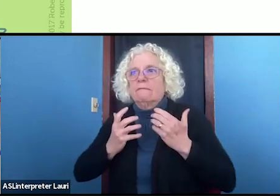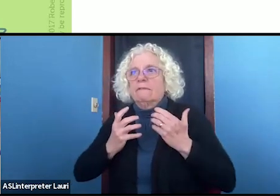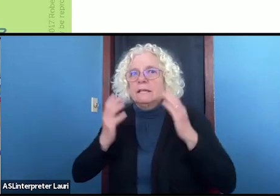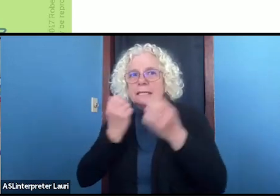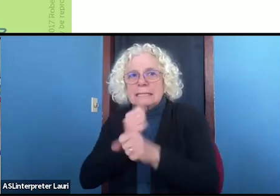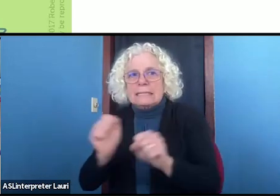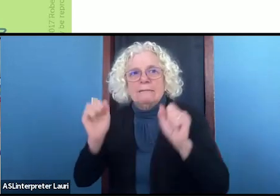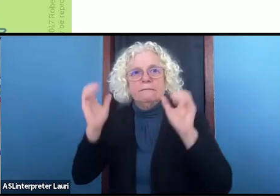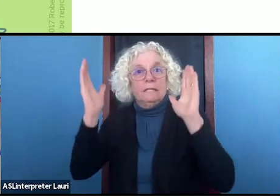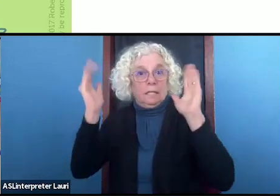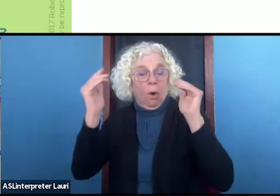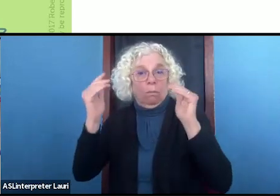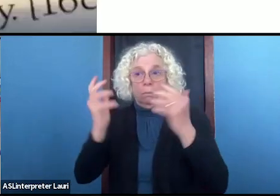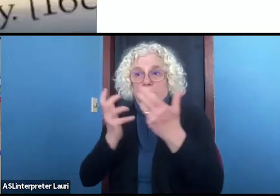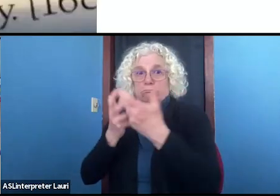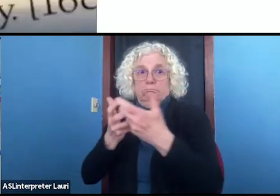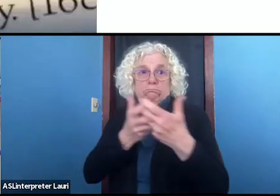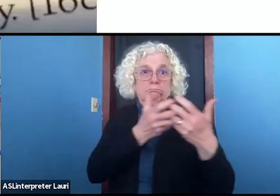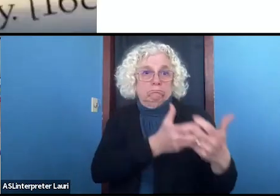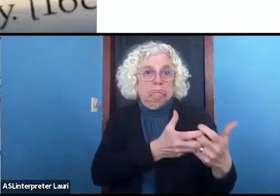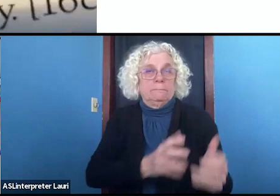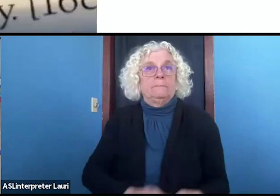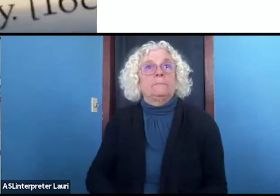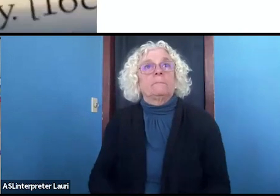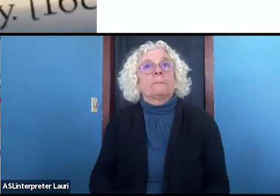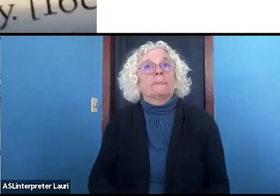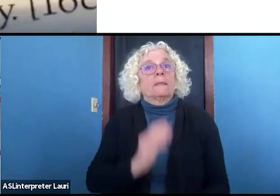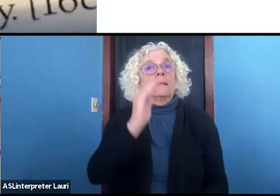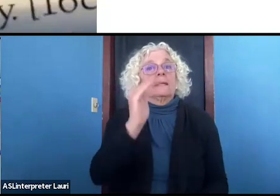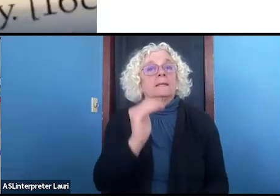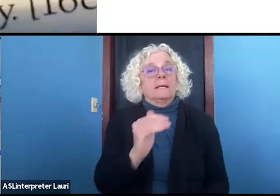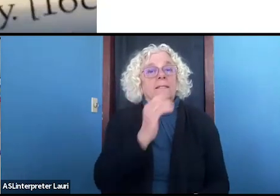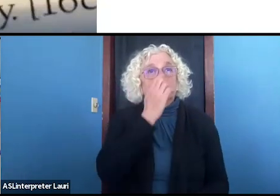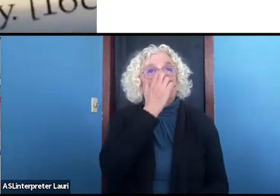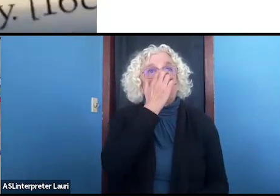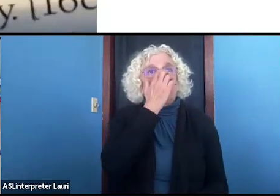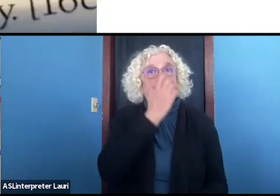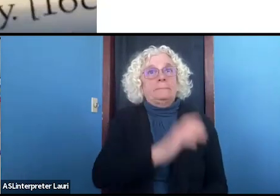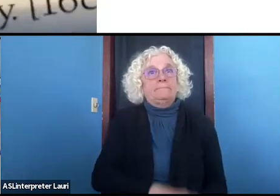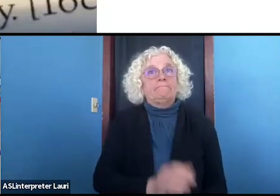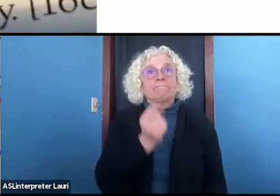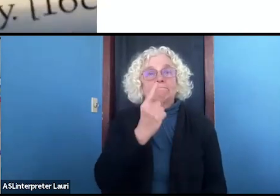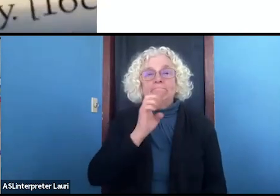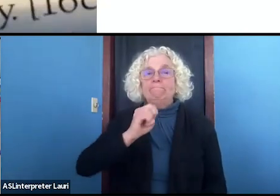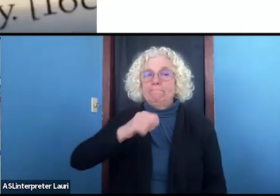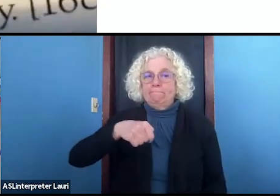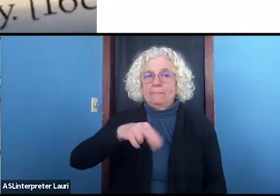Next slide. Now we're talking about equity, but we need to understand